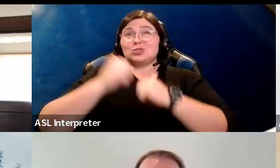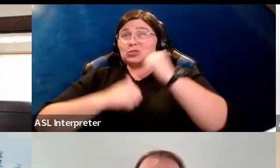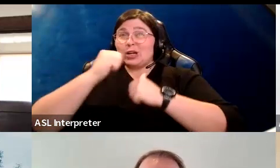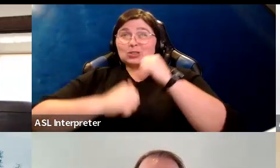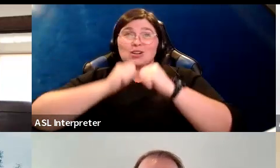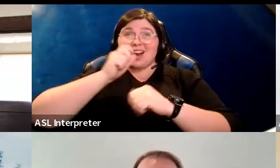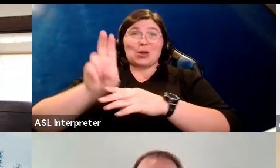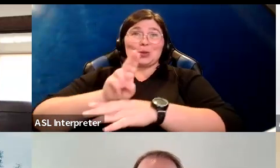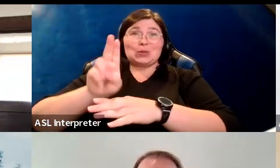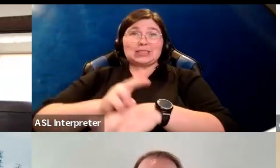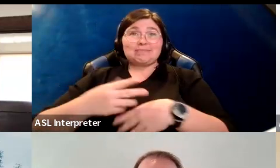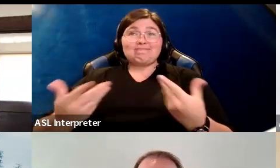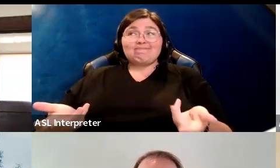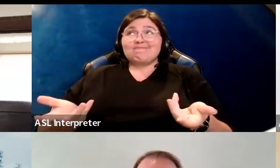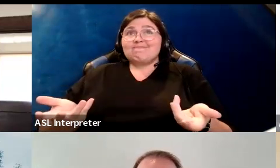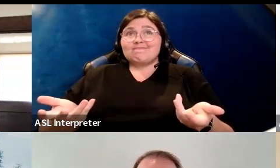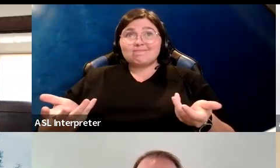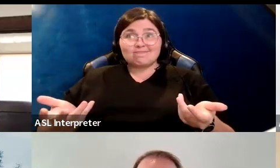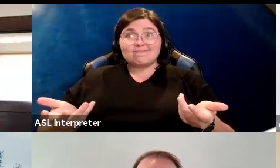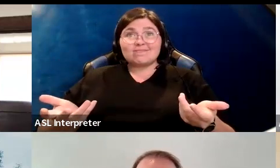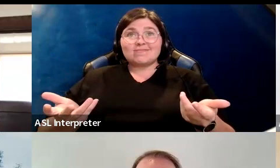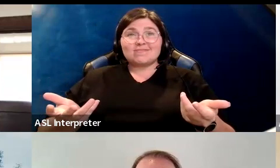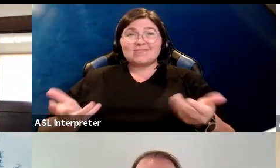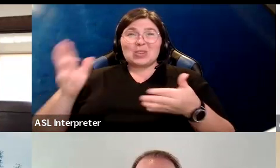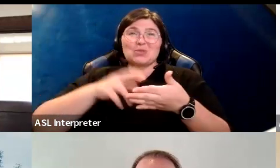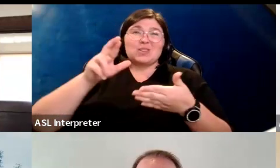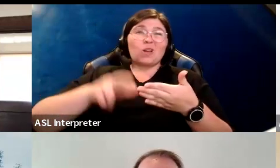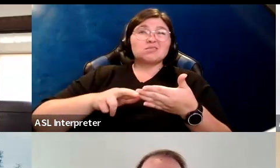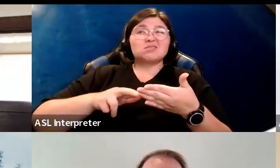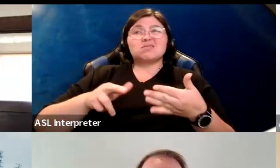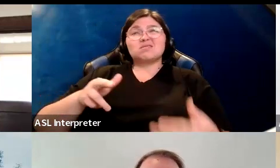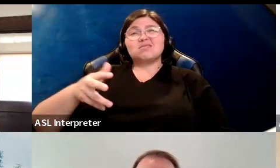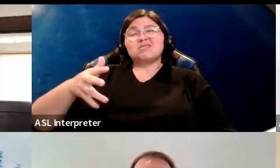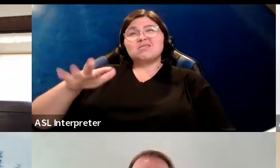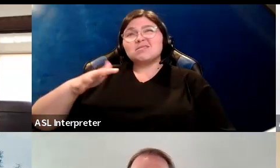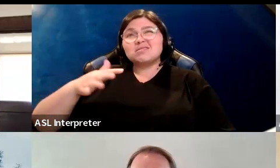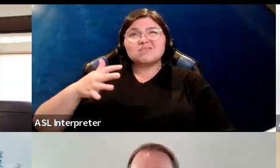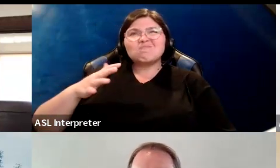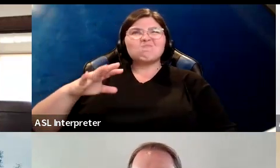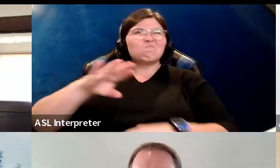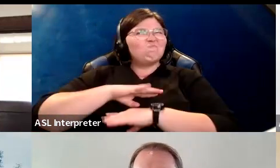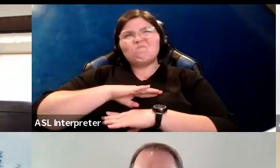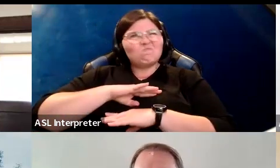then you can probably get results that not satisfy what you are looking for.